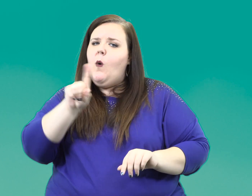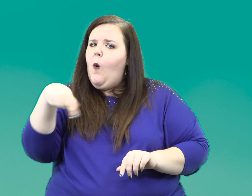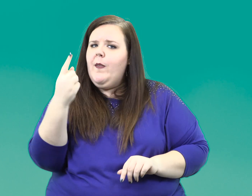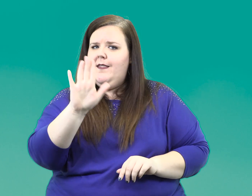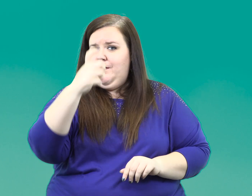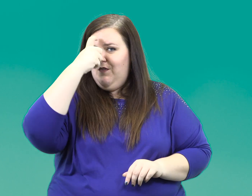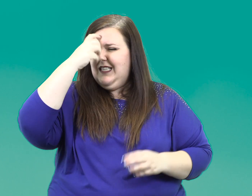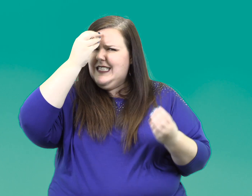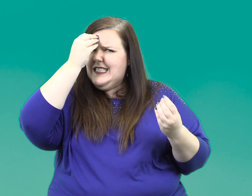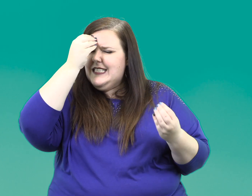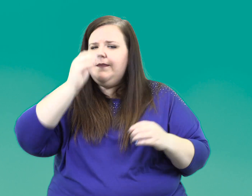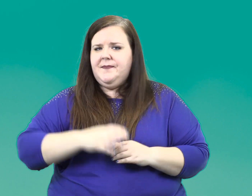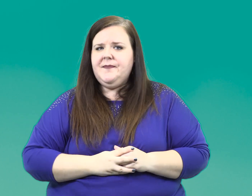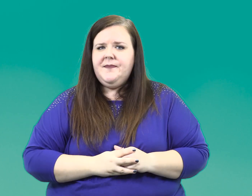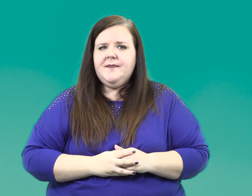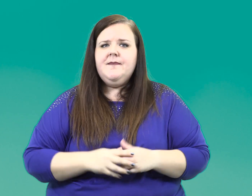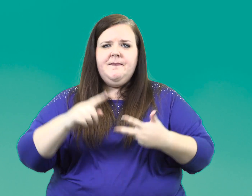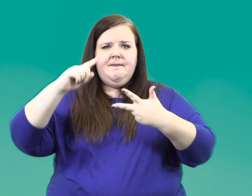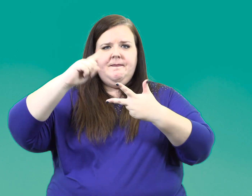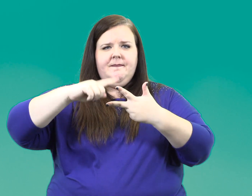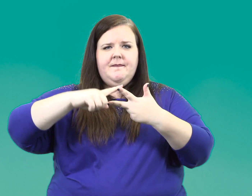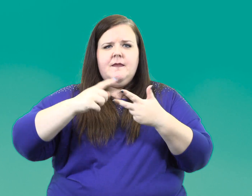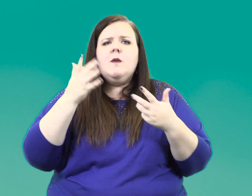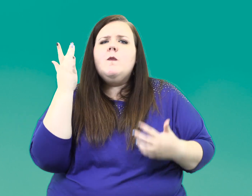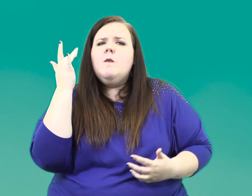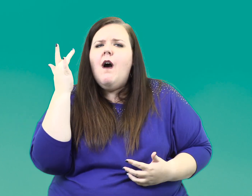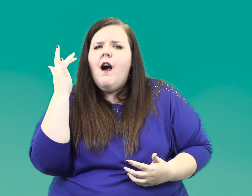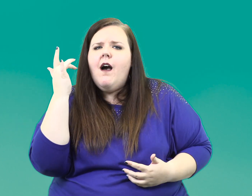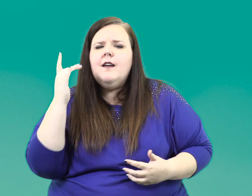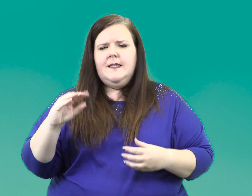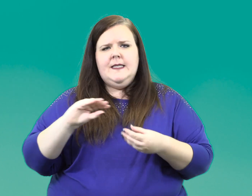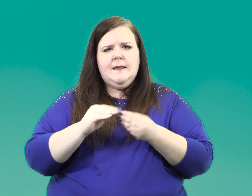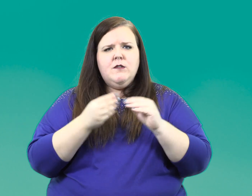They need to use their "brains" and think. Why "Number Talks?"